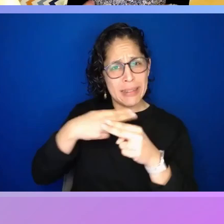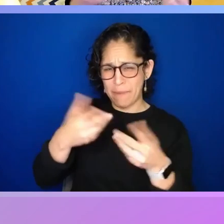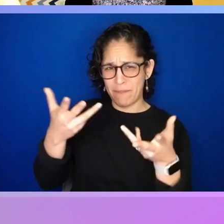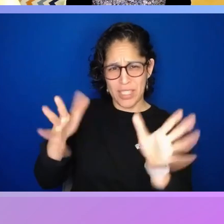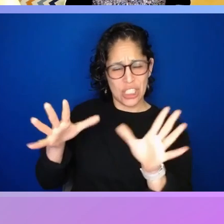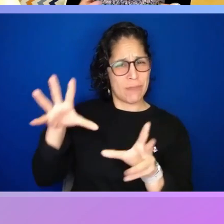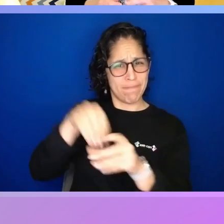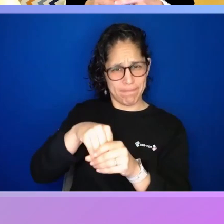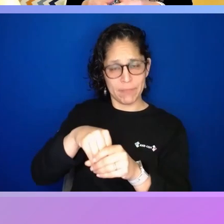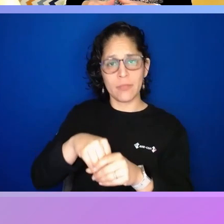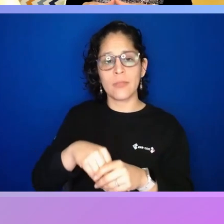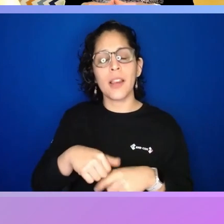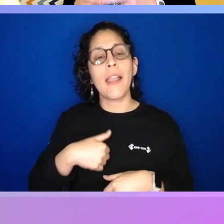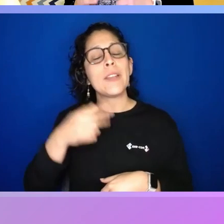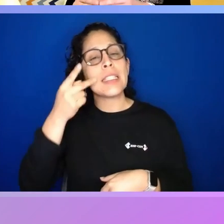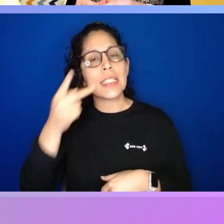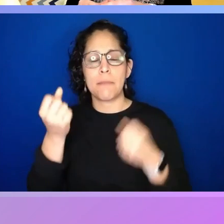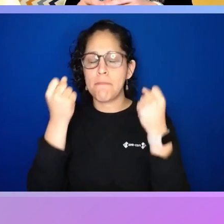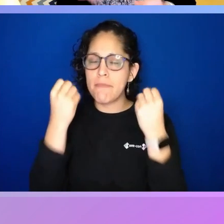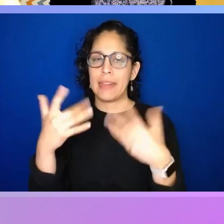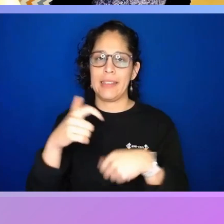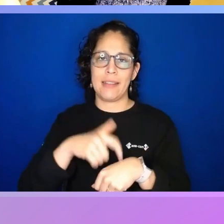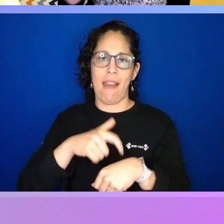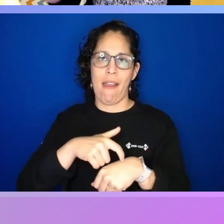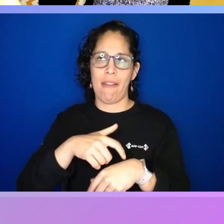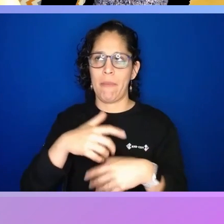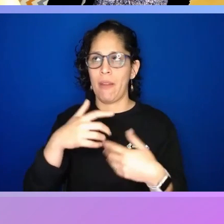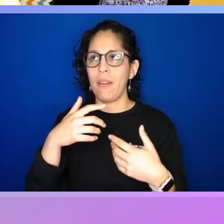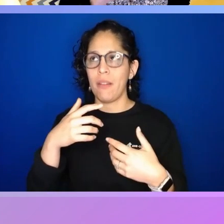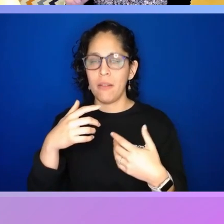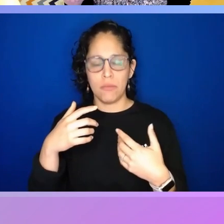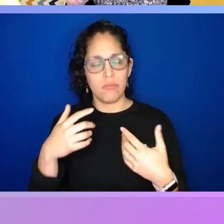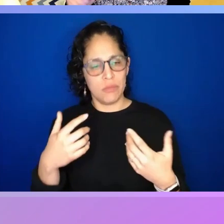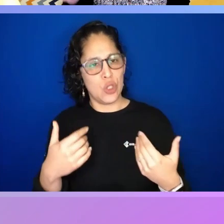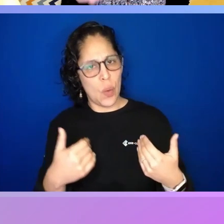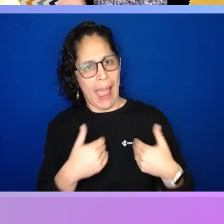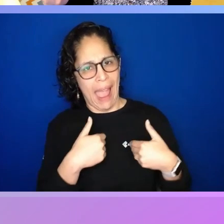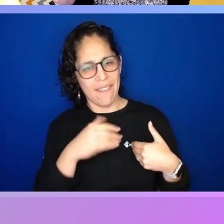or another. When I think of this assigned Comp, I asked myself which